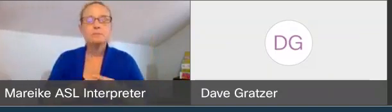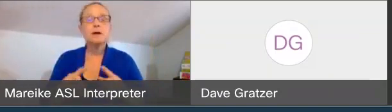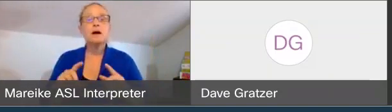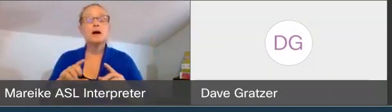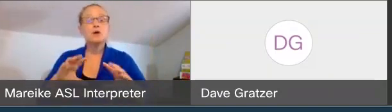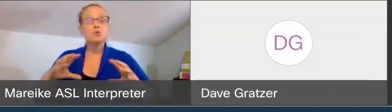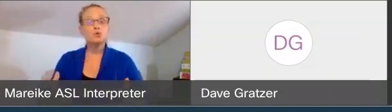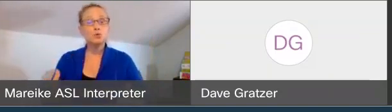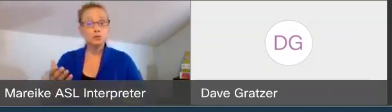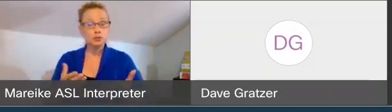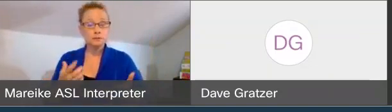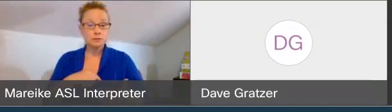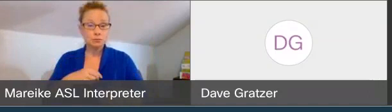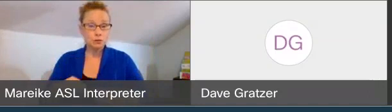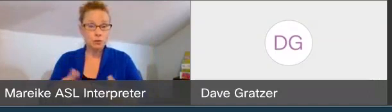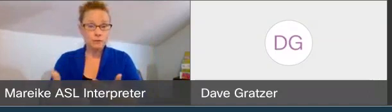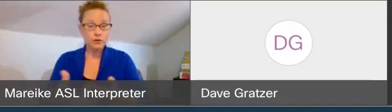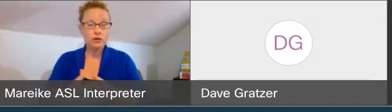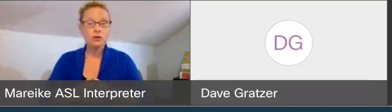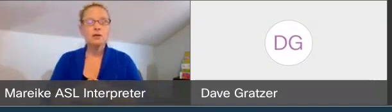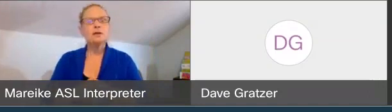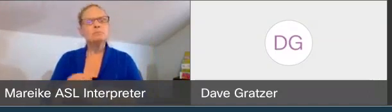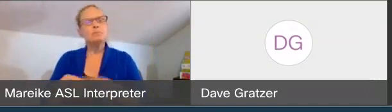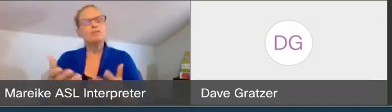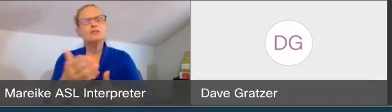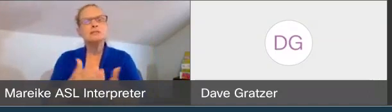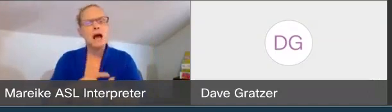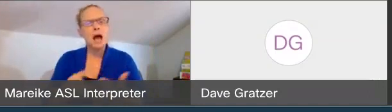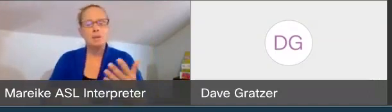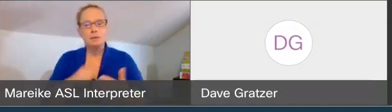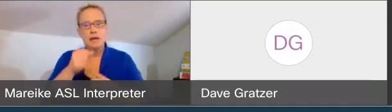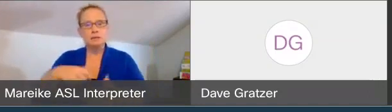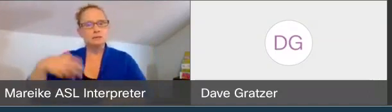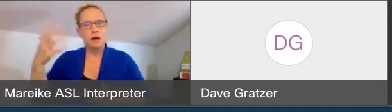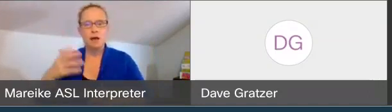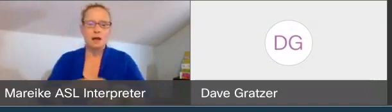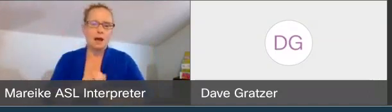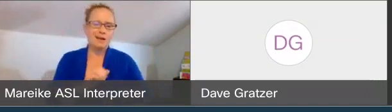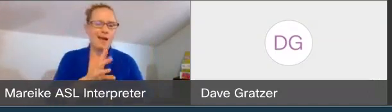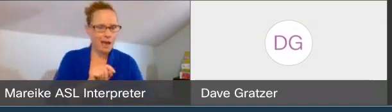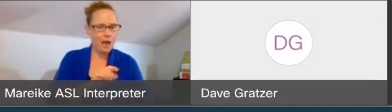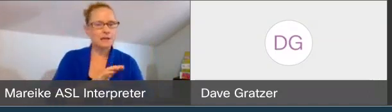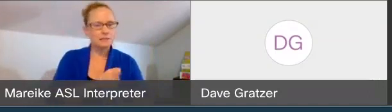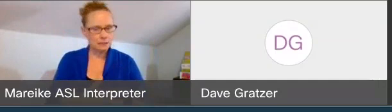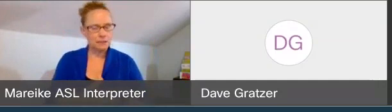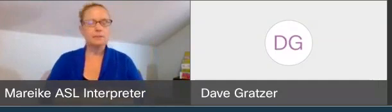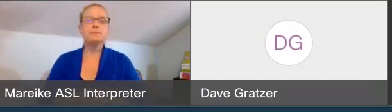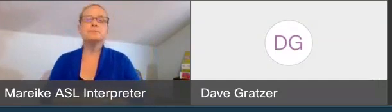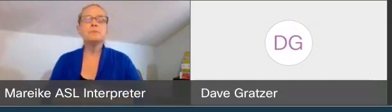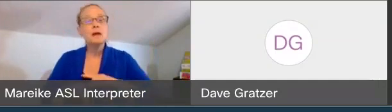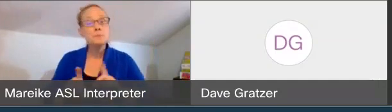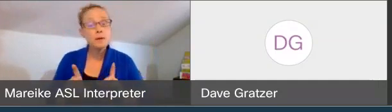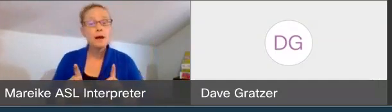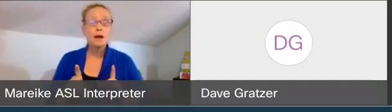that we offer, we do offer some, not a ton on an ACT team, but as it turns out, a lot of the group